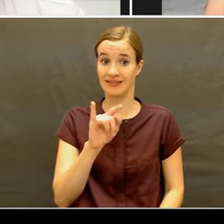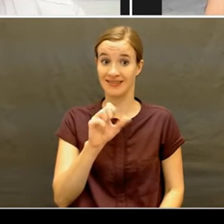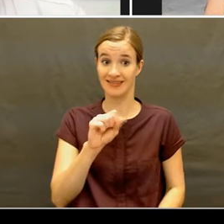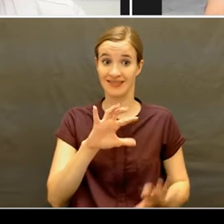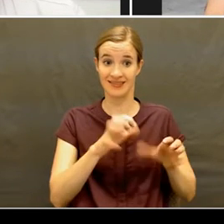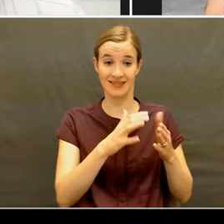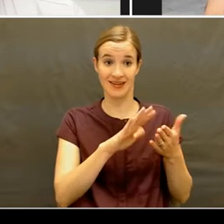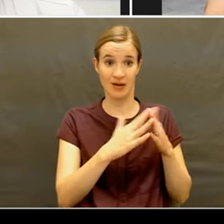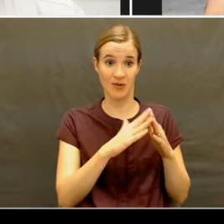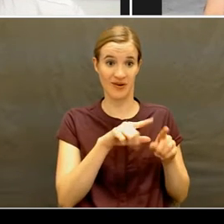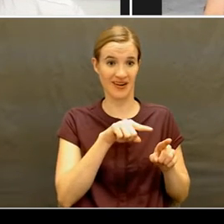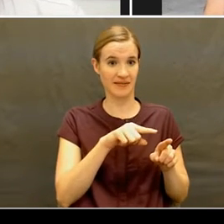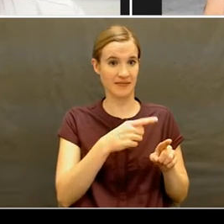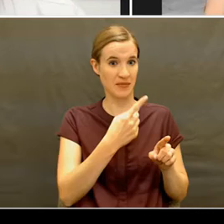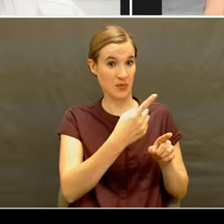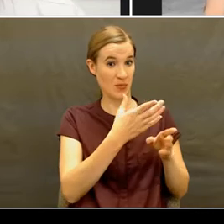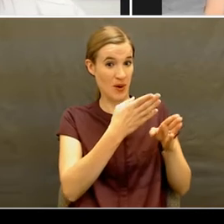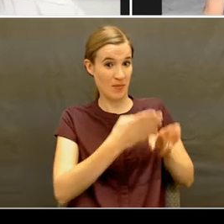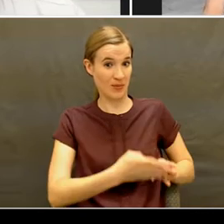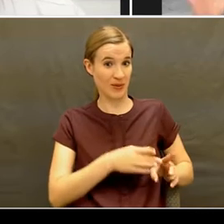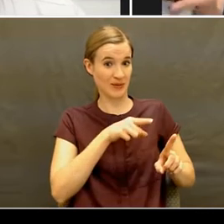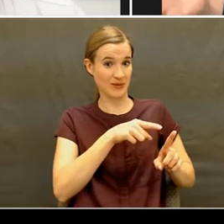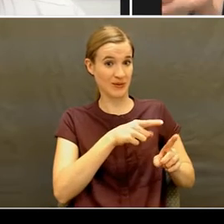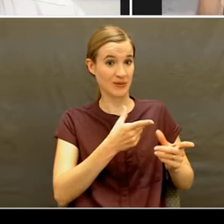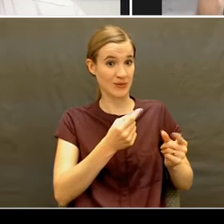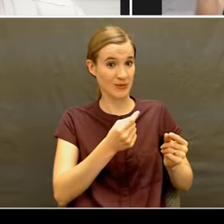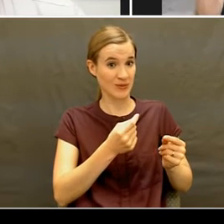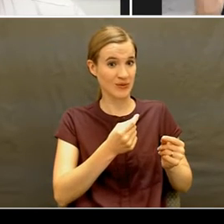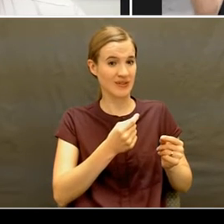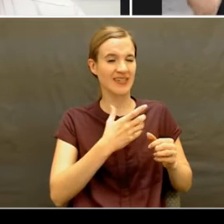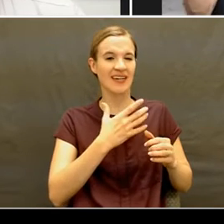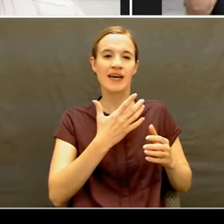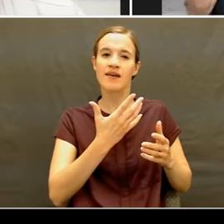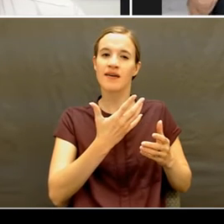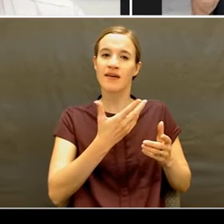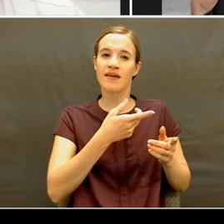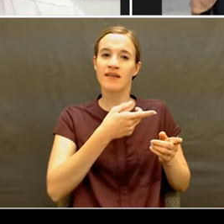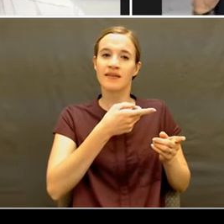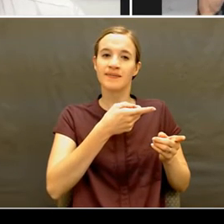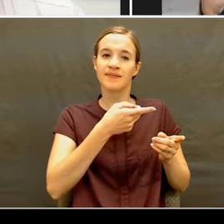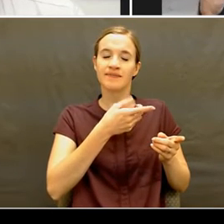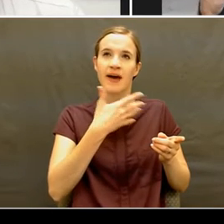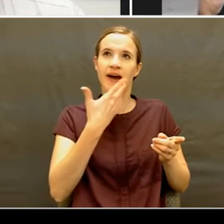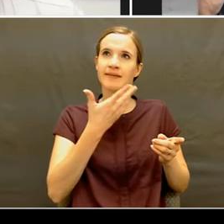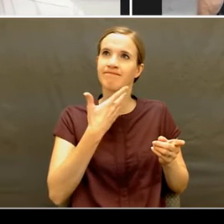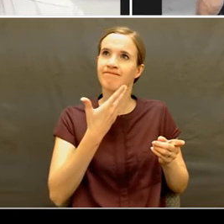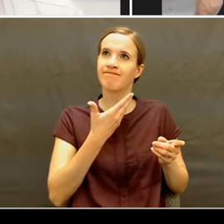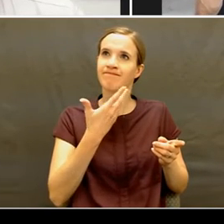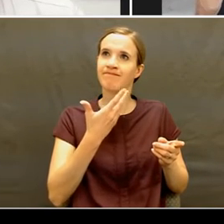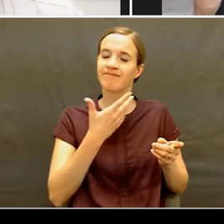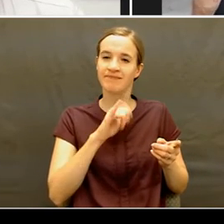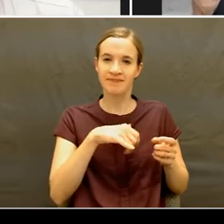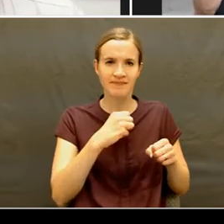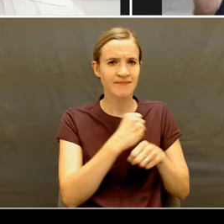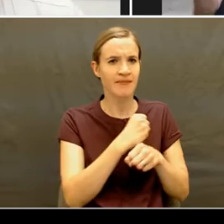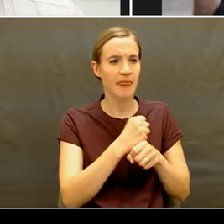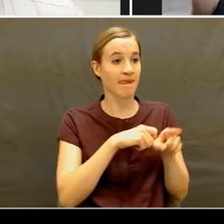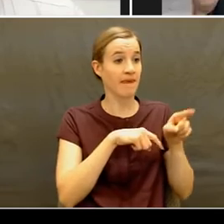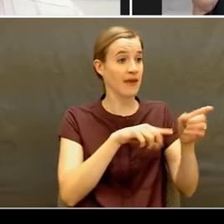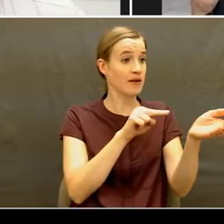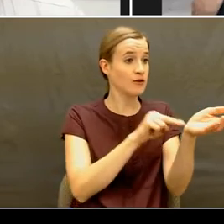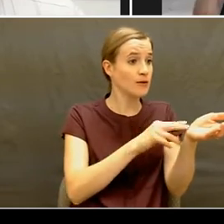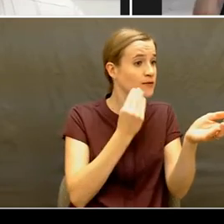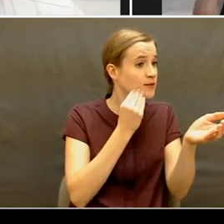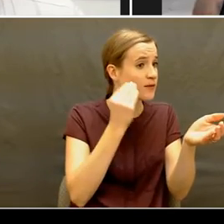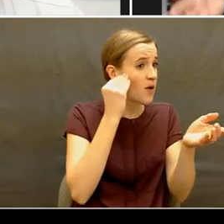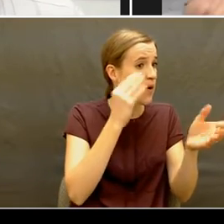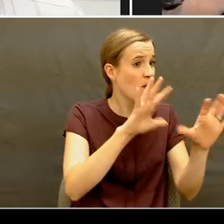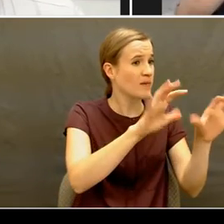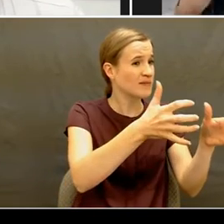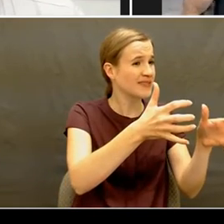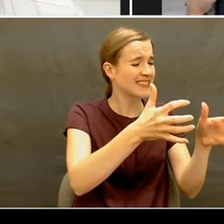who is getting people are, trying to get people out from from the nursing homes into hotel rooms.